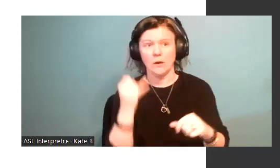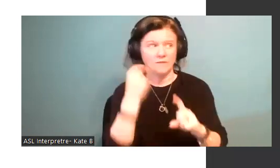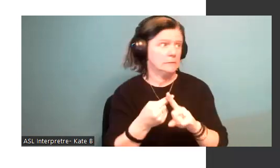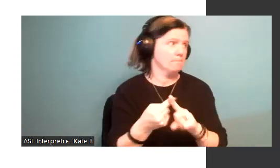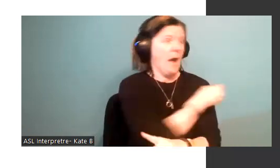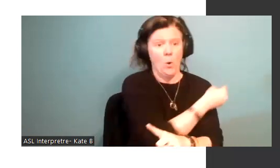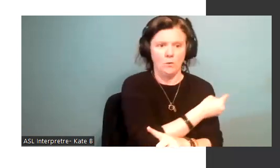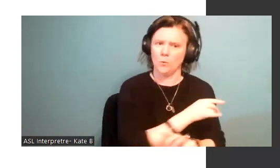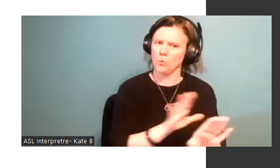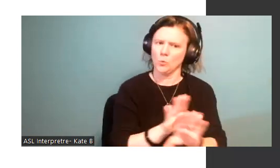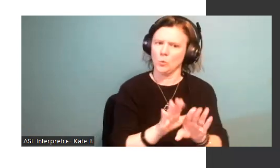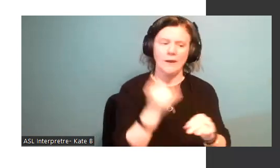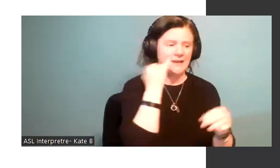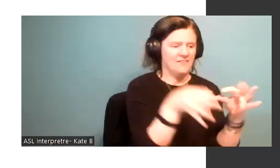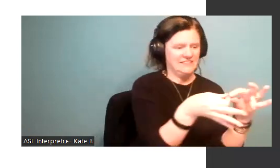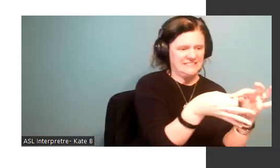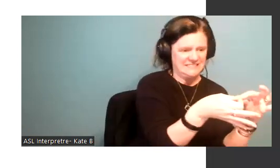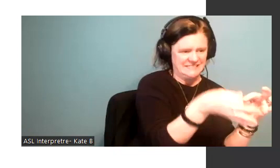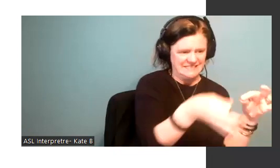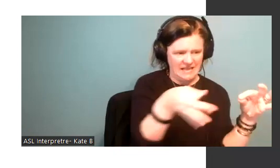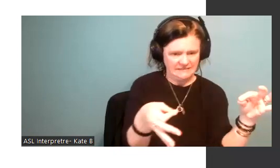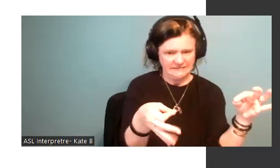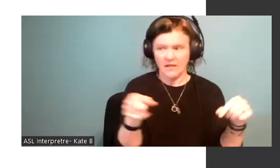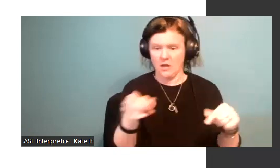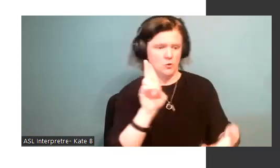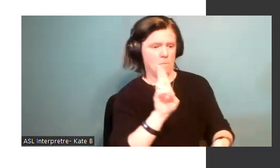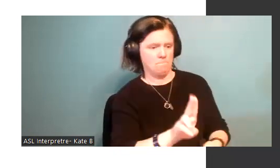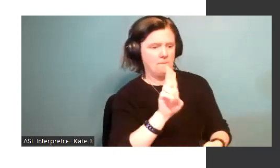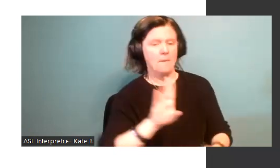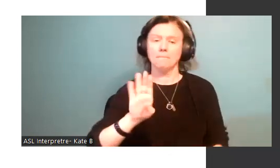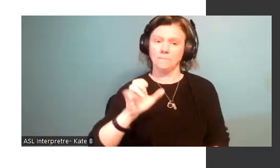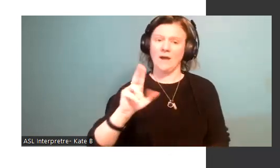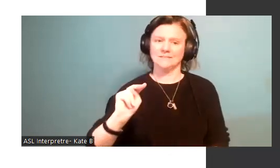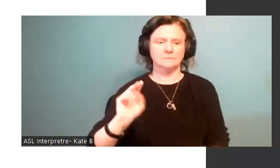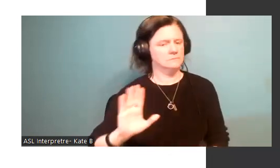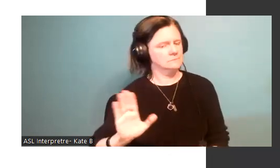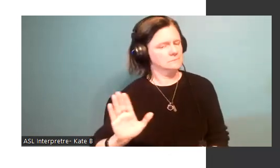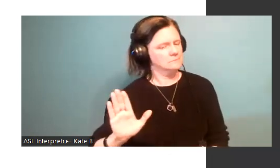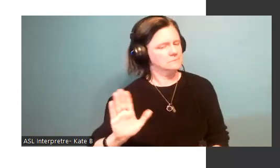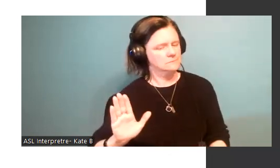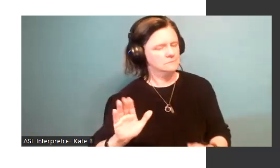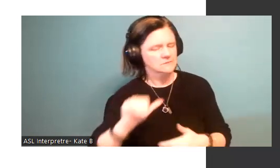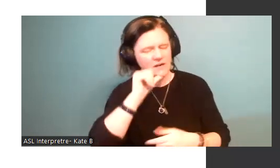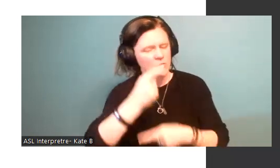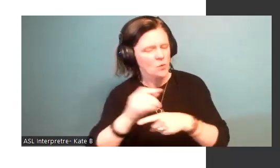going to send it to a new window, a button won't do that, a link will. We don't want to change